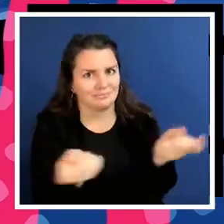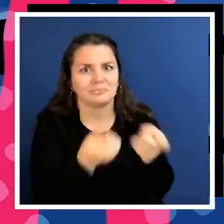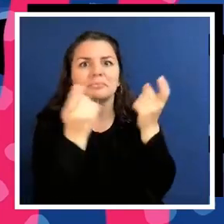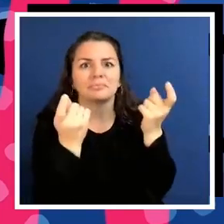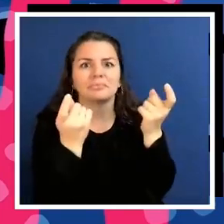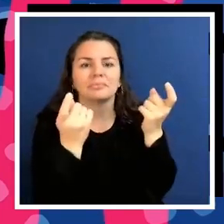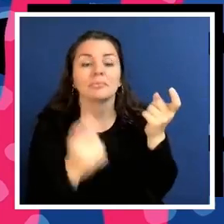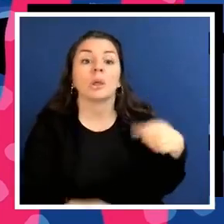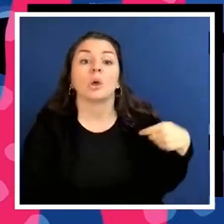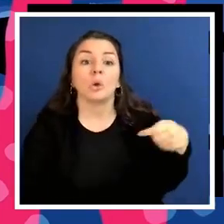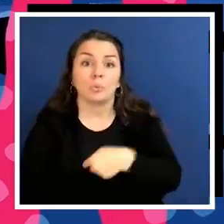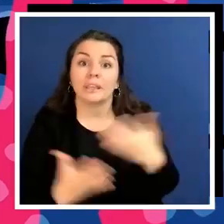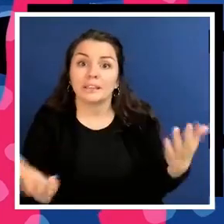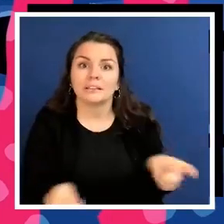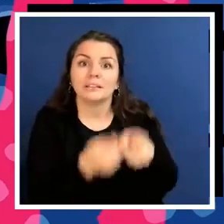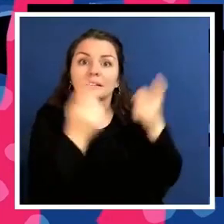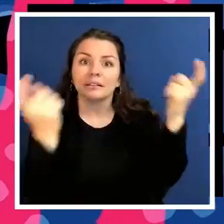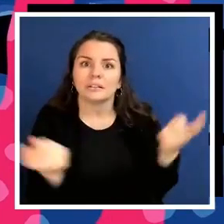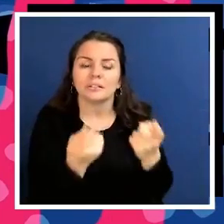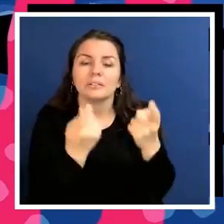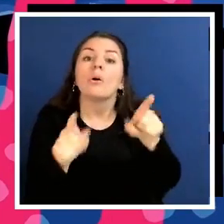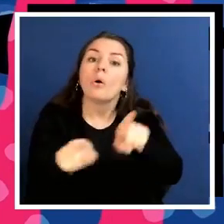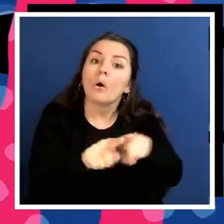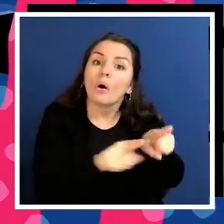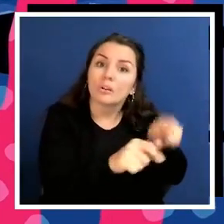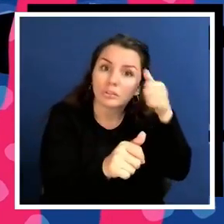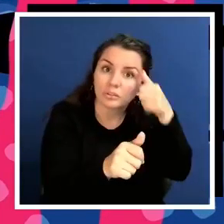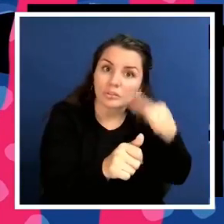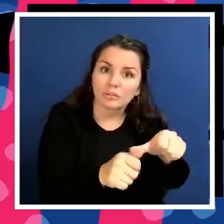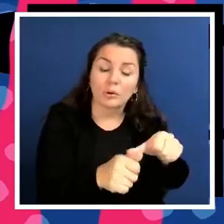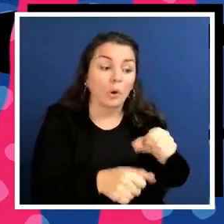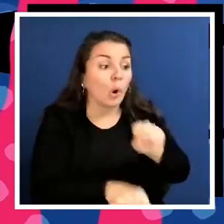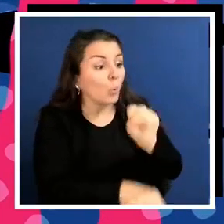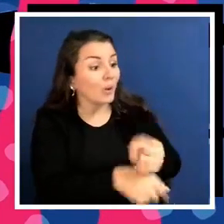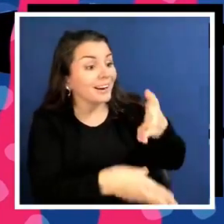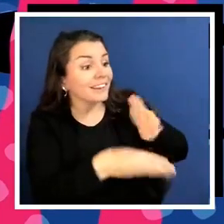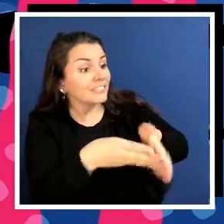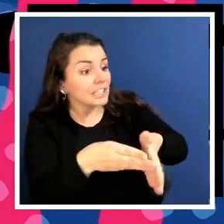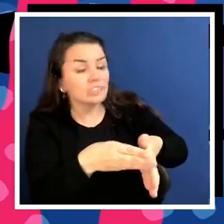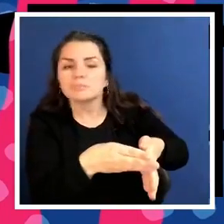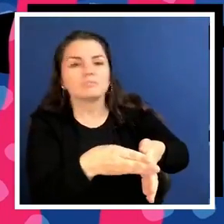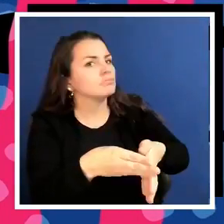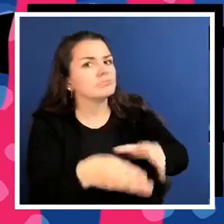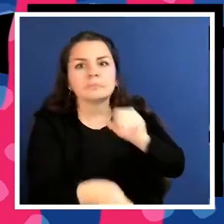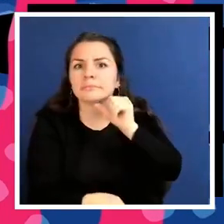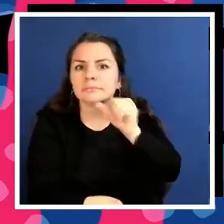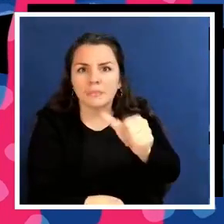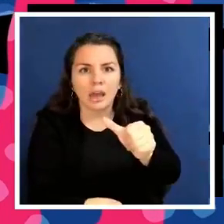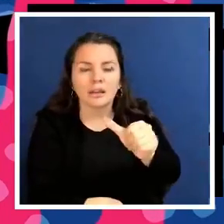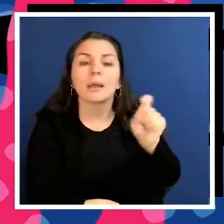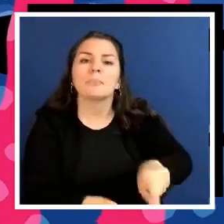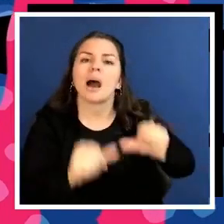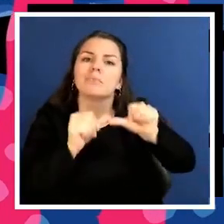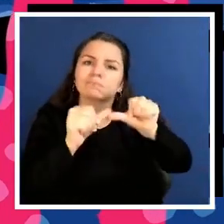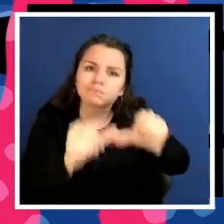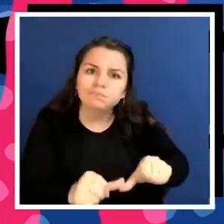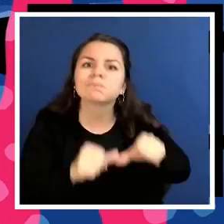OUR COUNTRY FOR GENERATIONS TO COME.